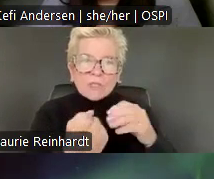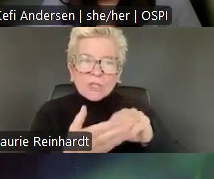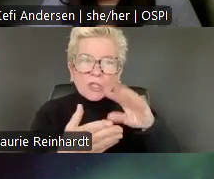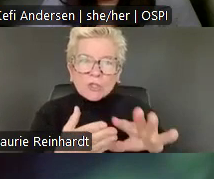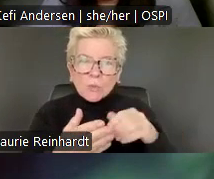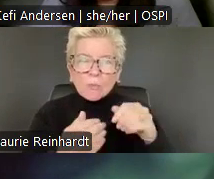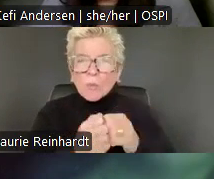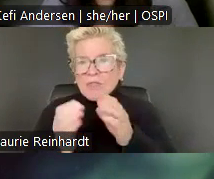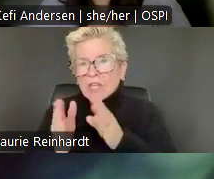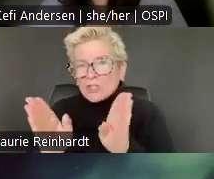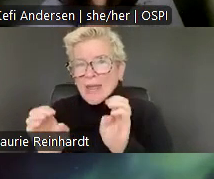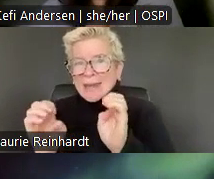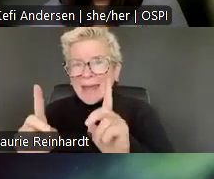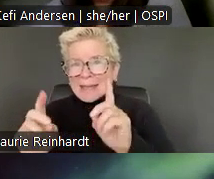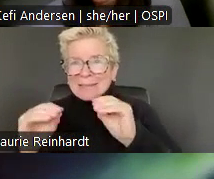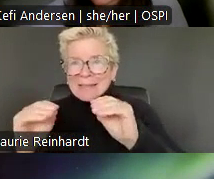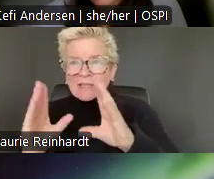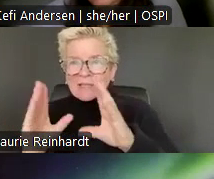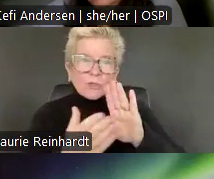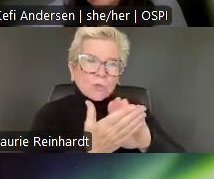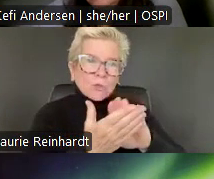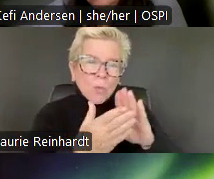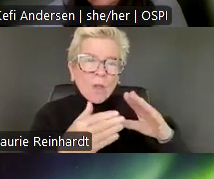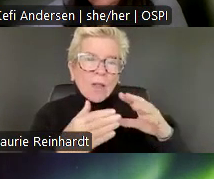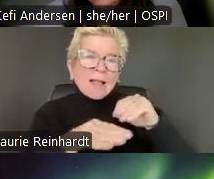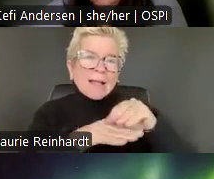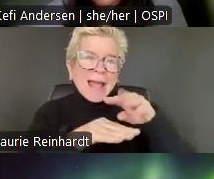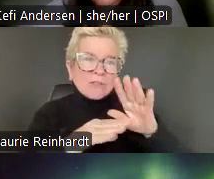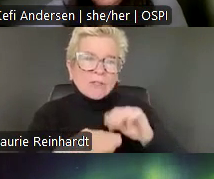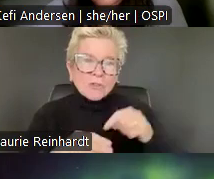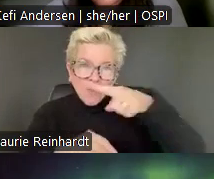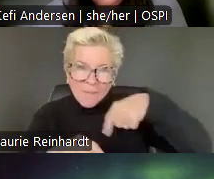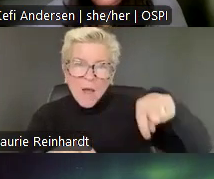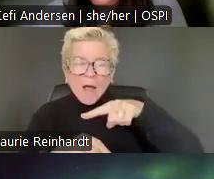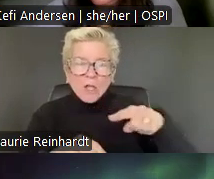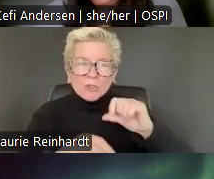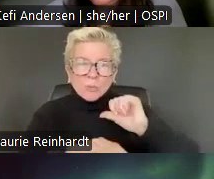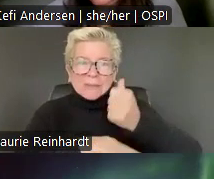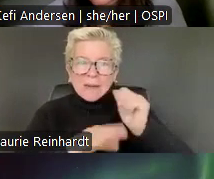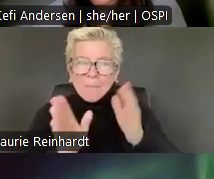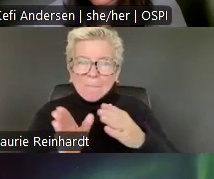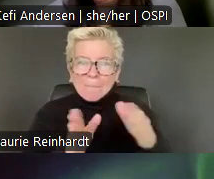school counselors to kind of put that plan together probably a much longer answer than